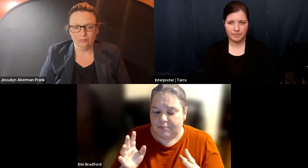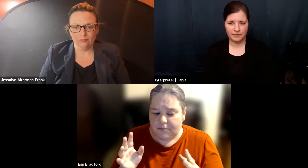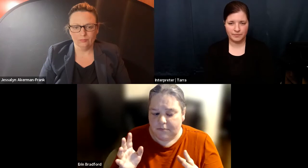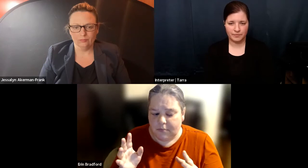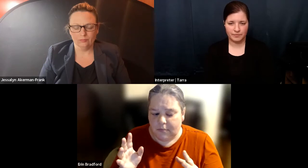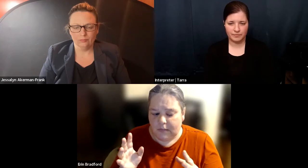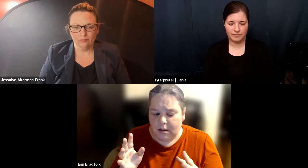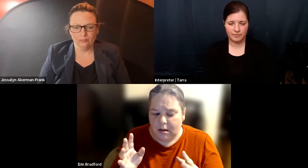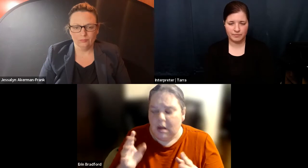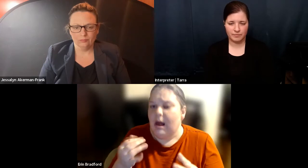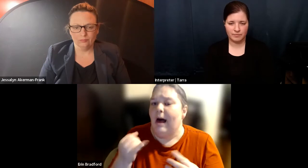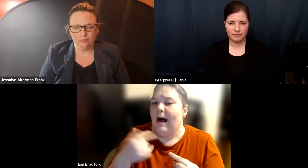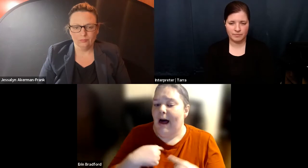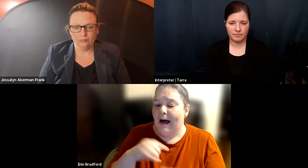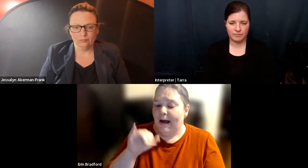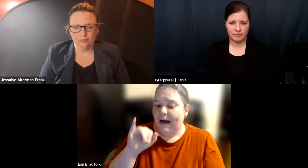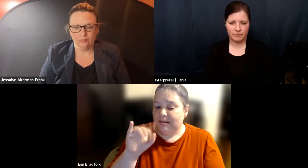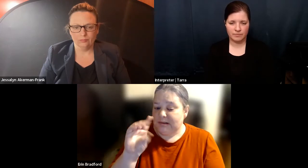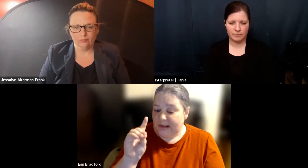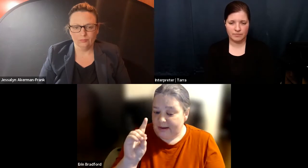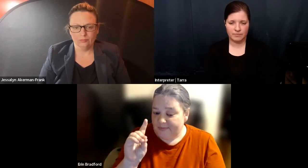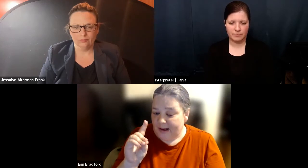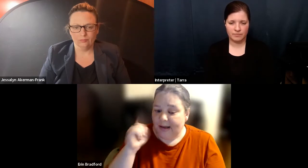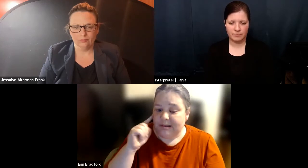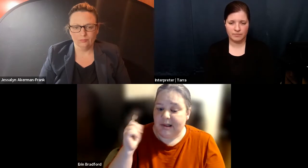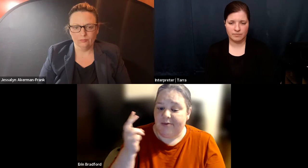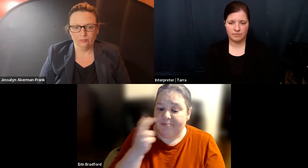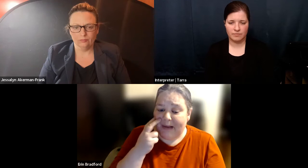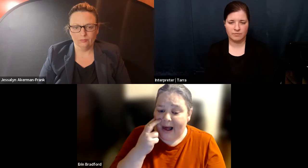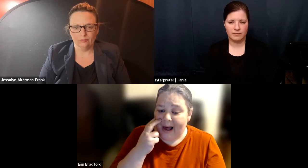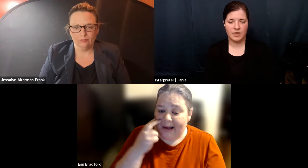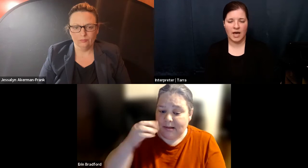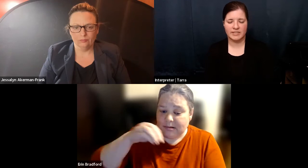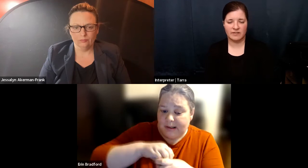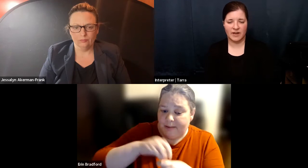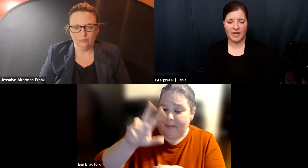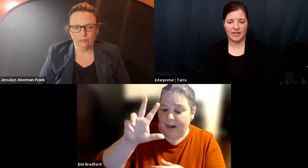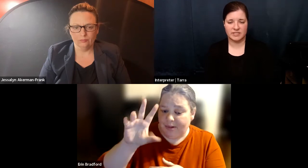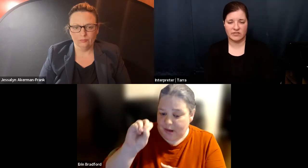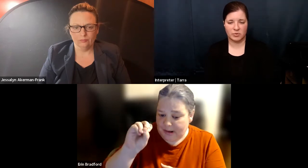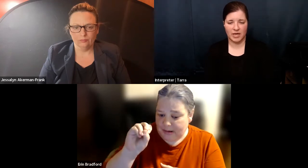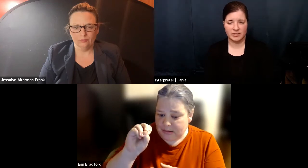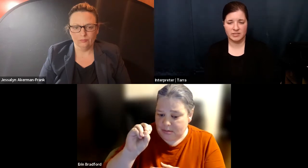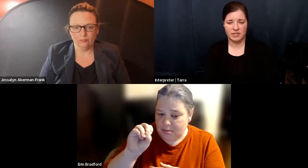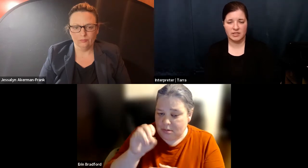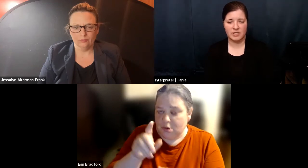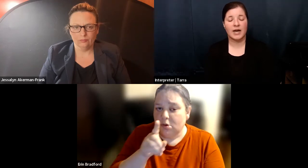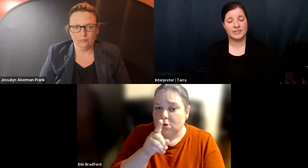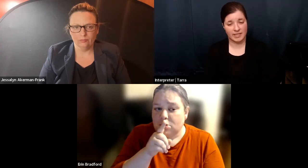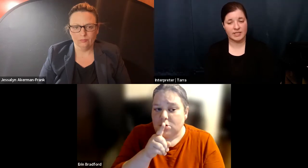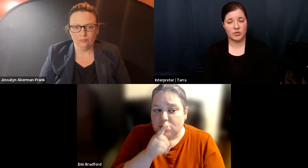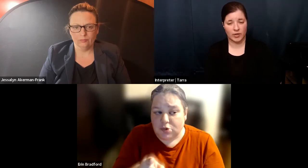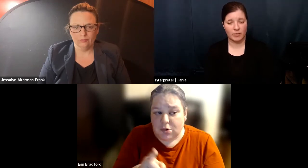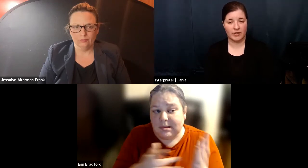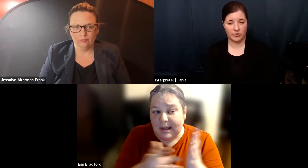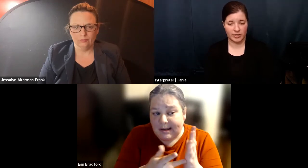I think probably in my 20s.